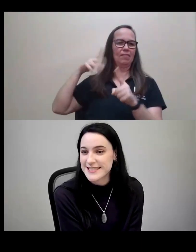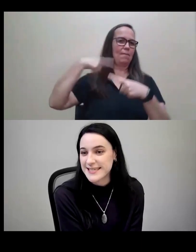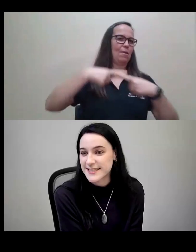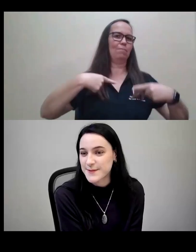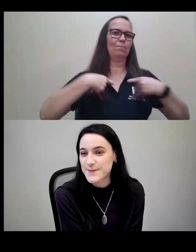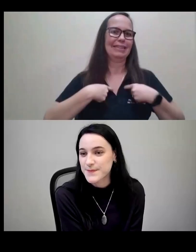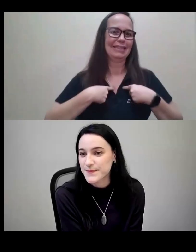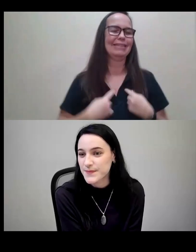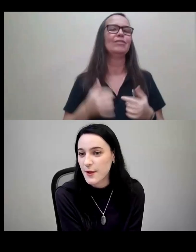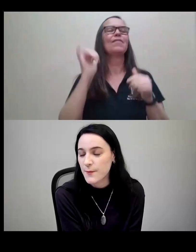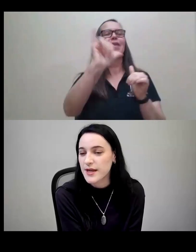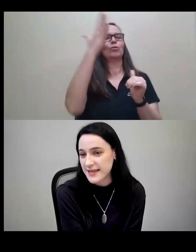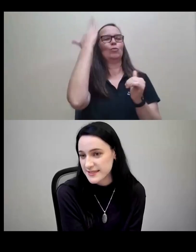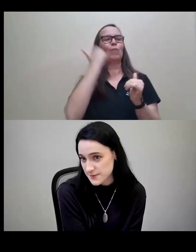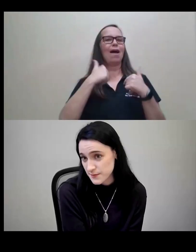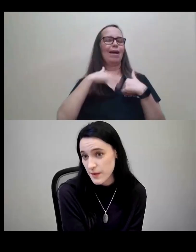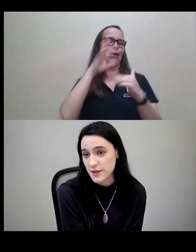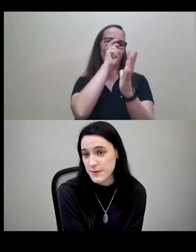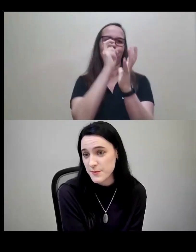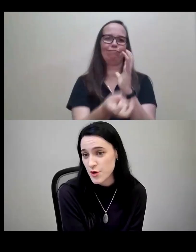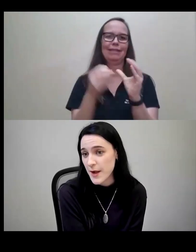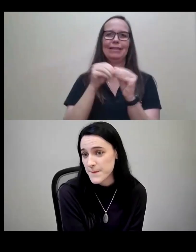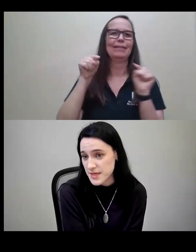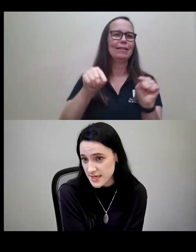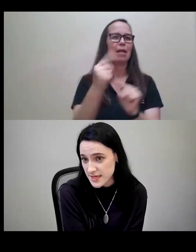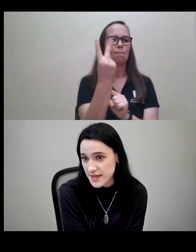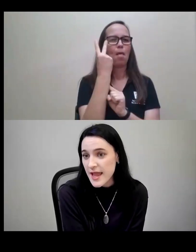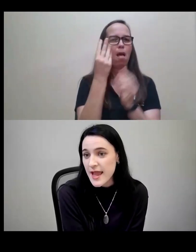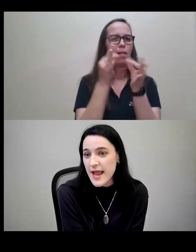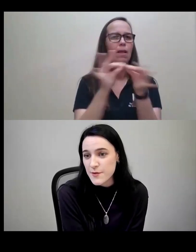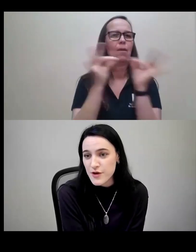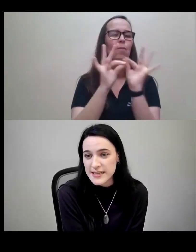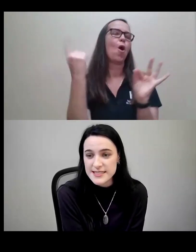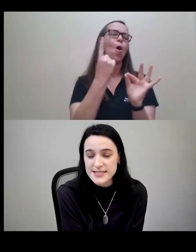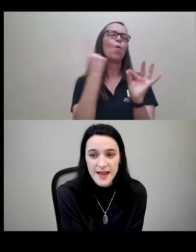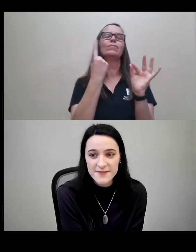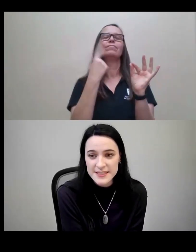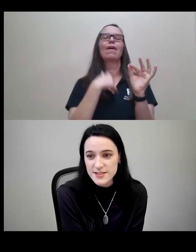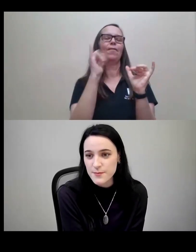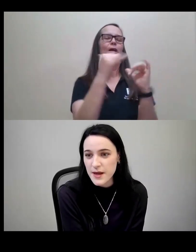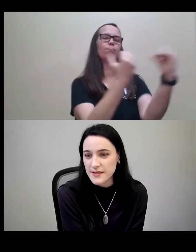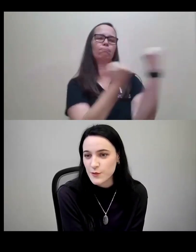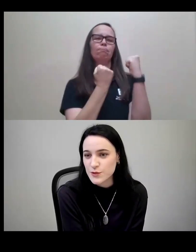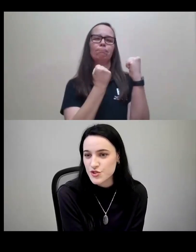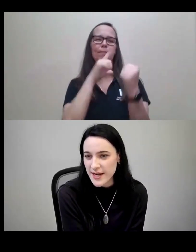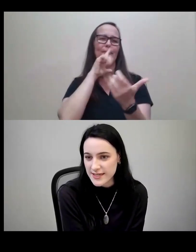We shall see. But that's a little bit more about me. And I'm ready to dive into the bilingual